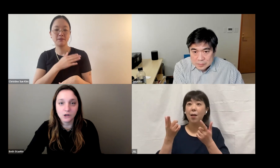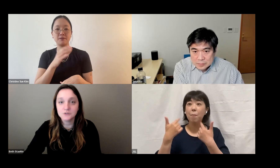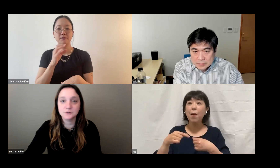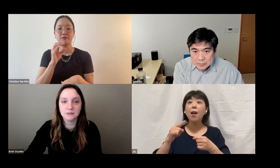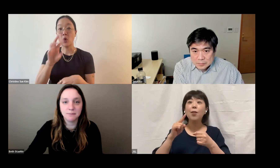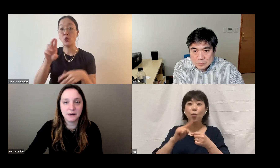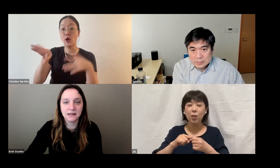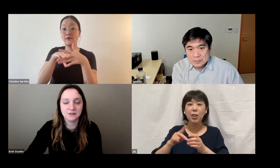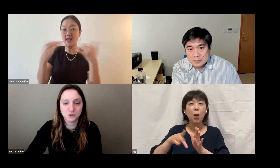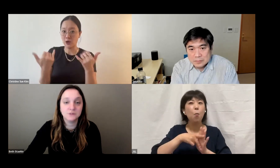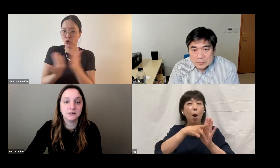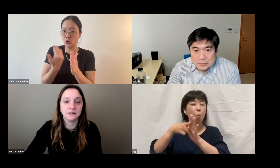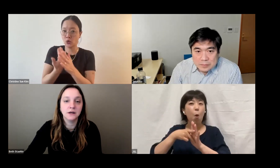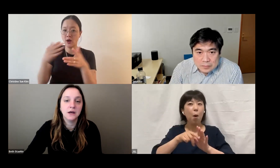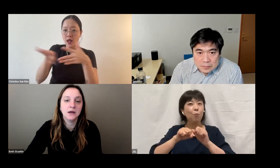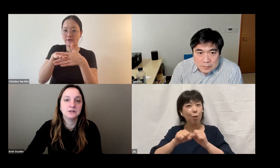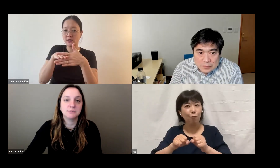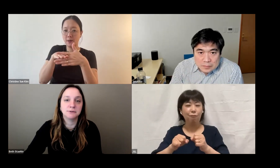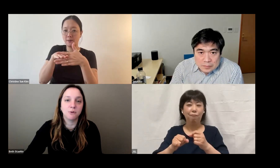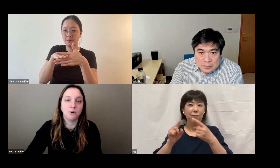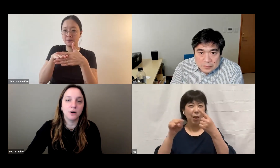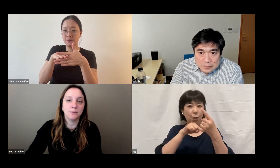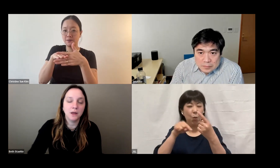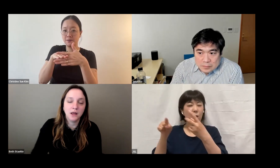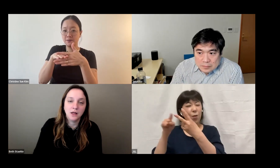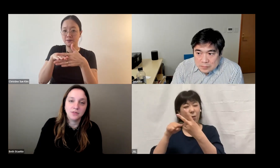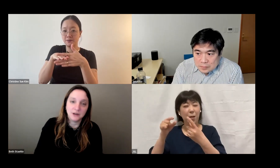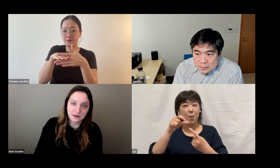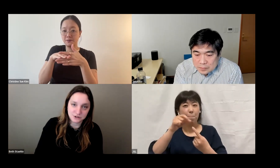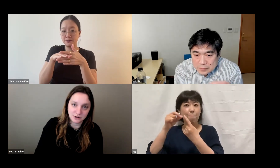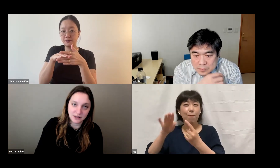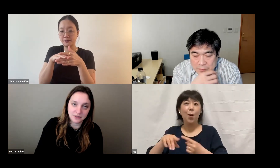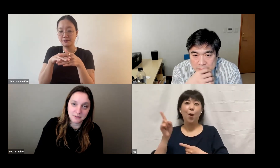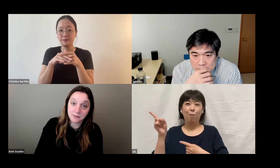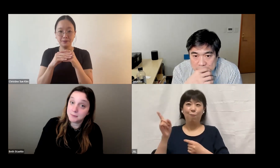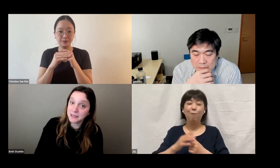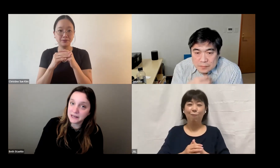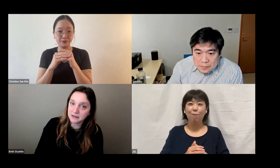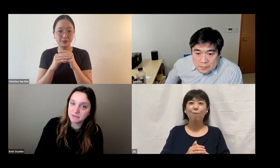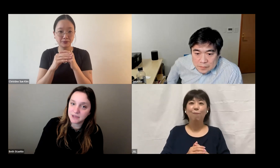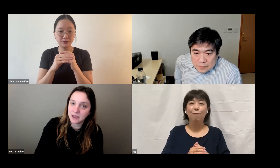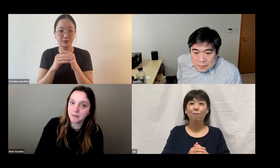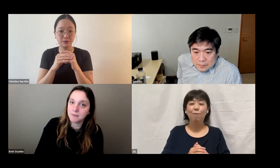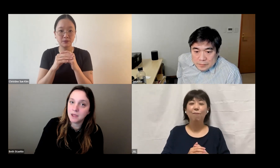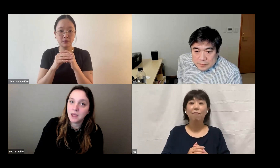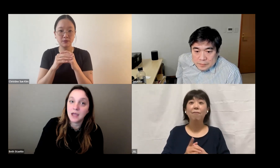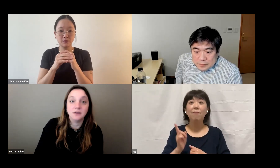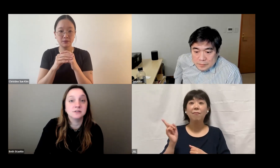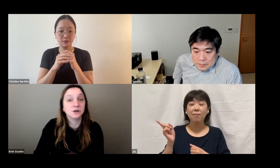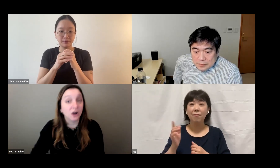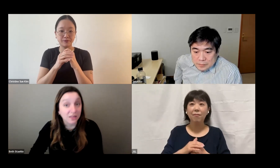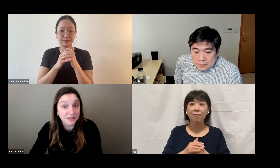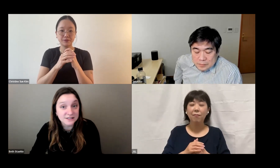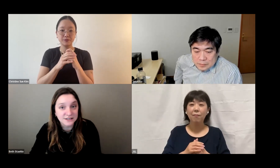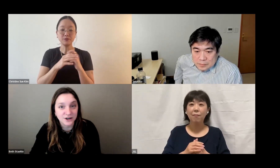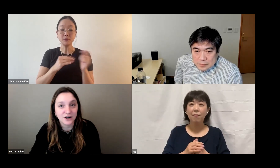So somebody is chosen to perform the national anthem at the beginning of the game and starting this year.